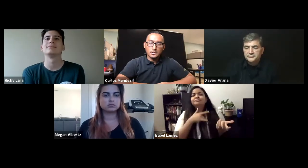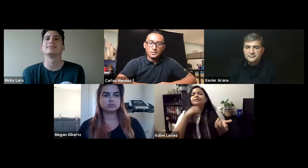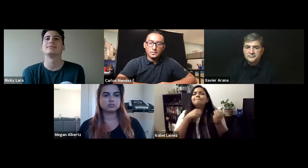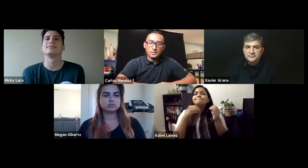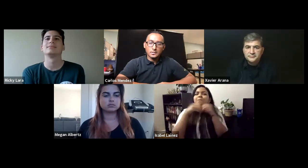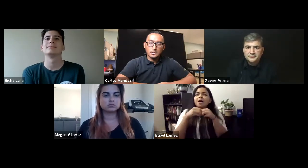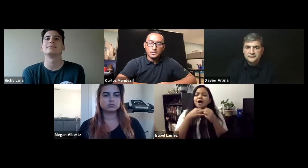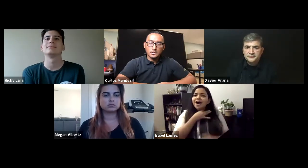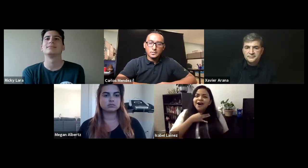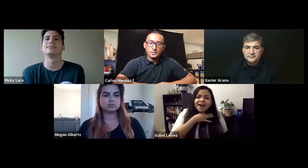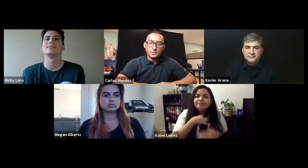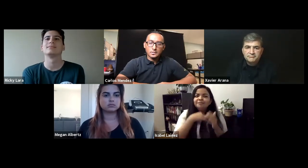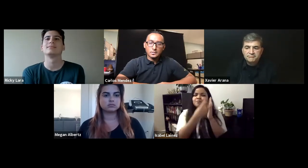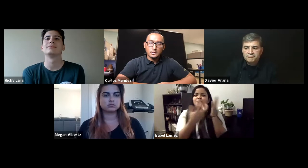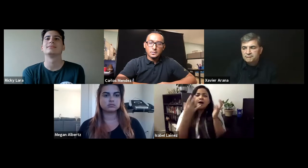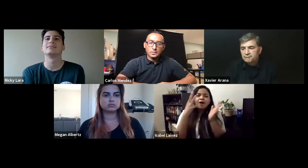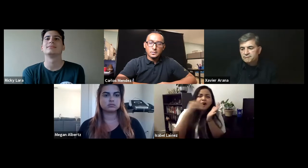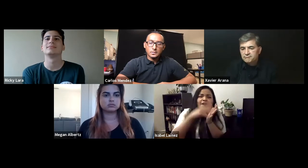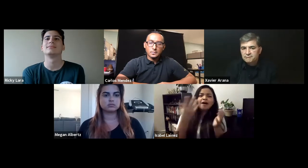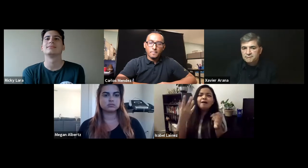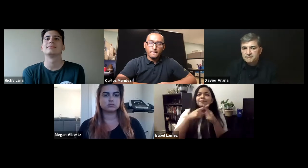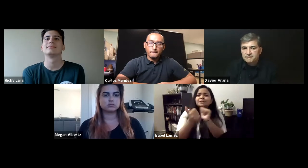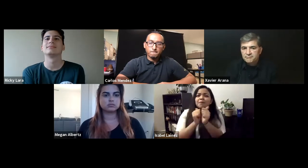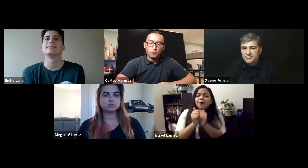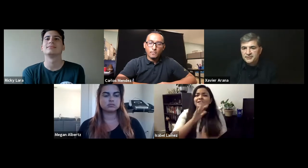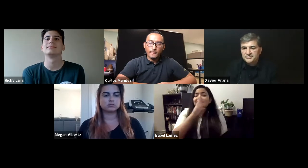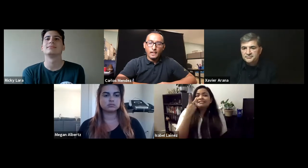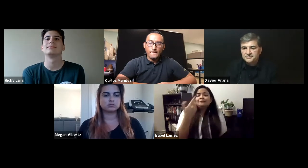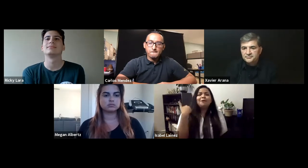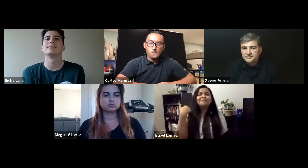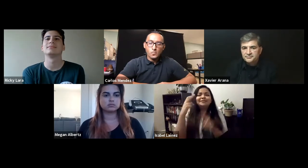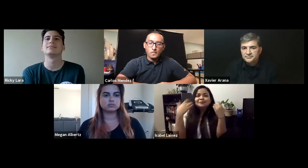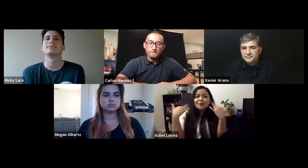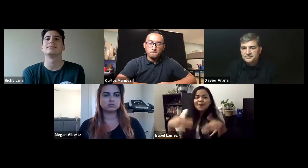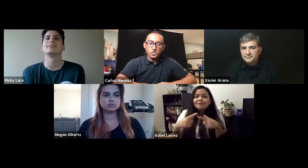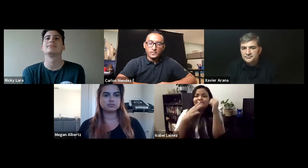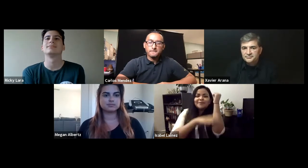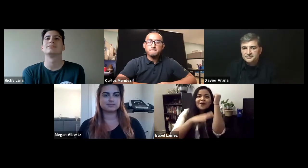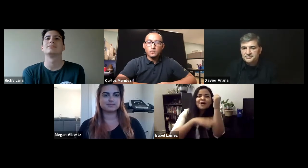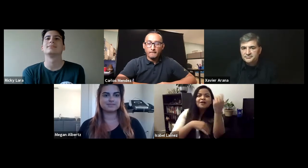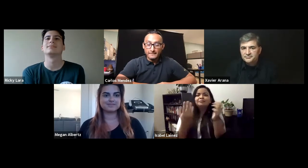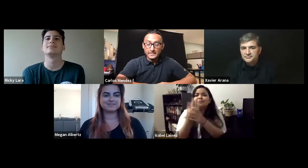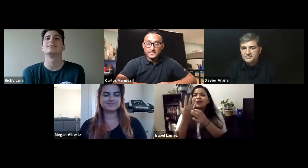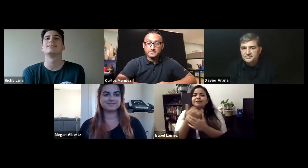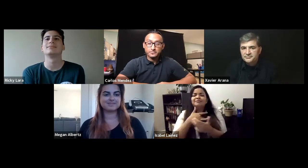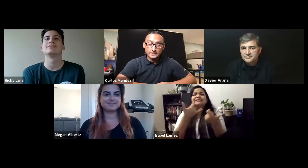I mean, when I grew up, I...I, you know, learned a little bit, of course, but I've always been, um, really interested